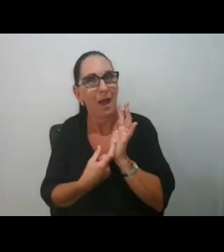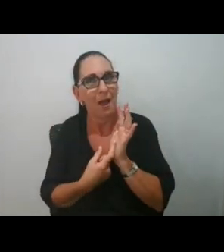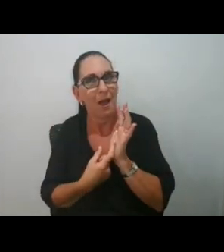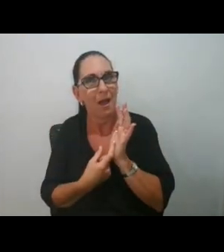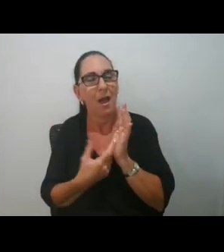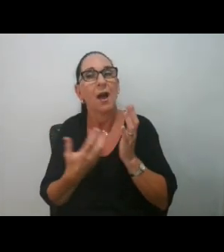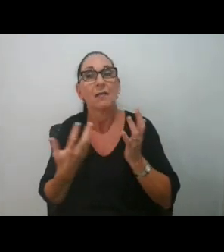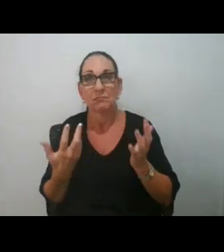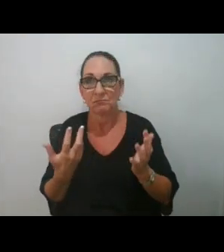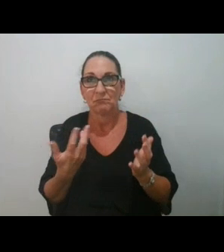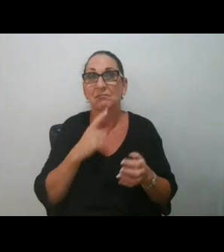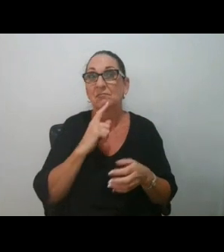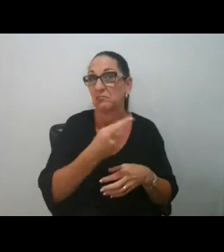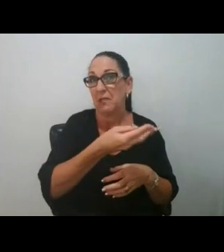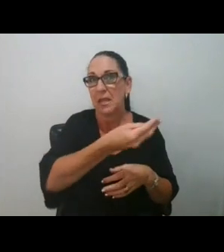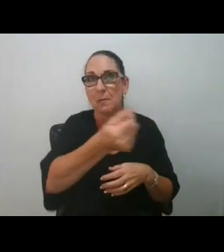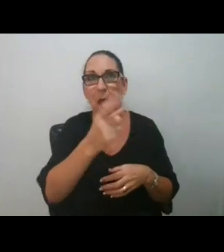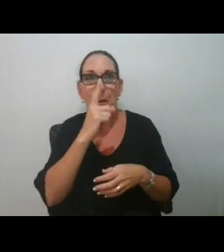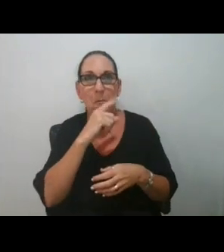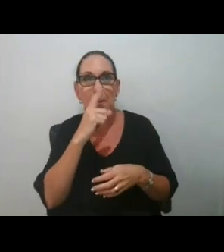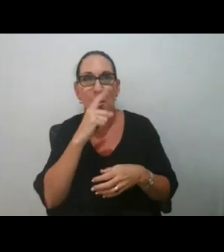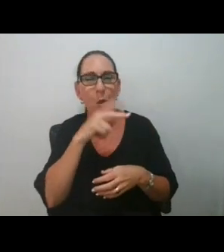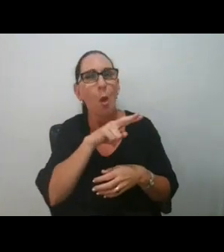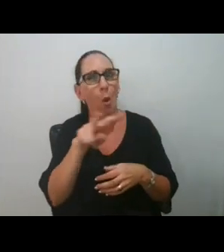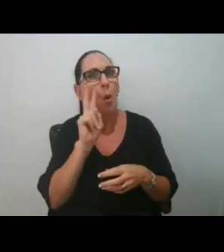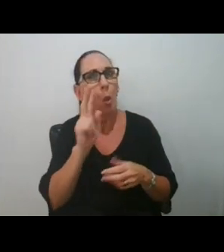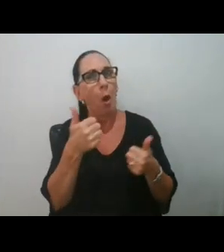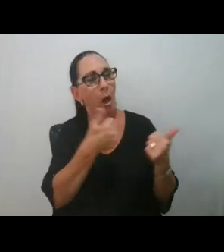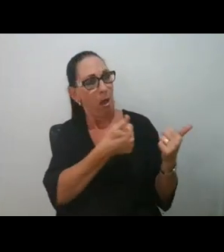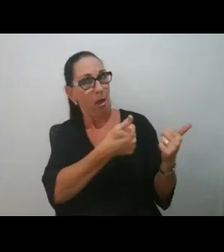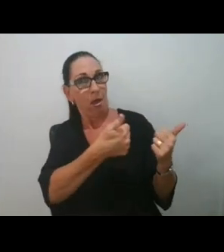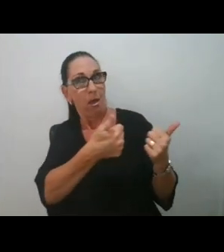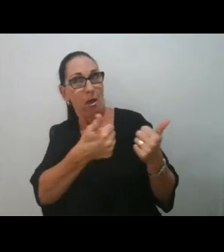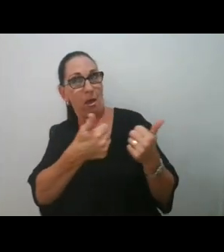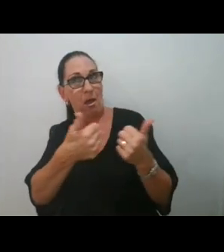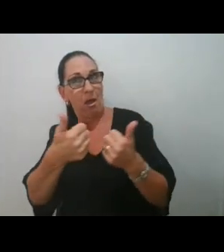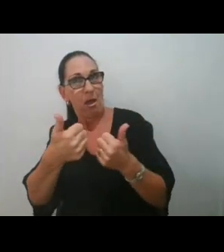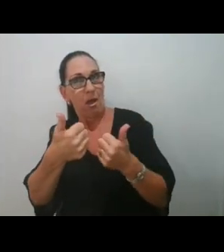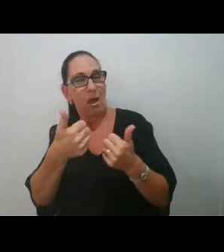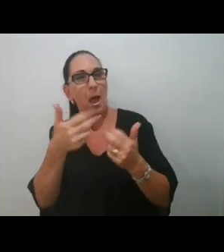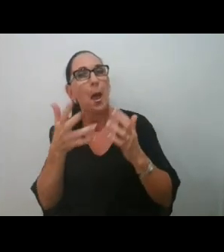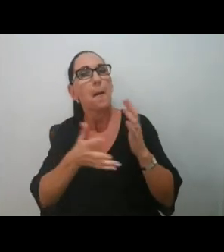have managed to show some stabilisation through the order that they've had increased um access and